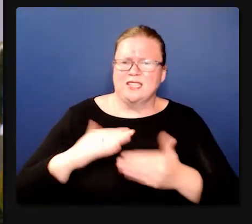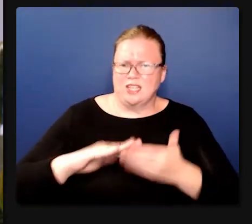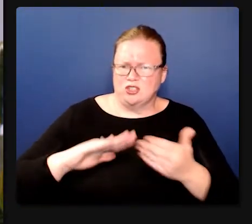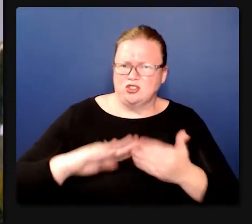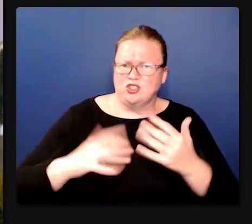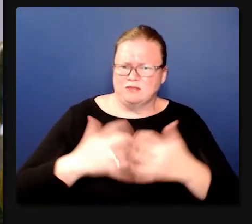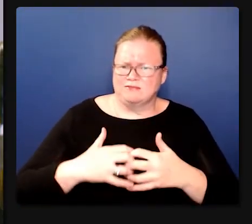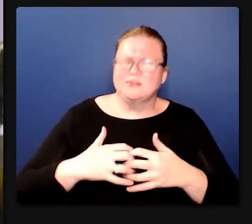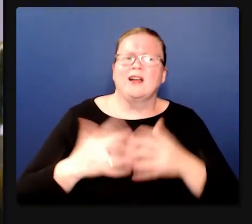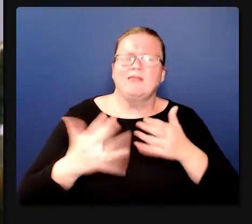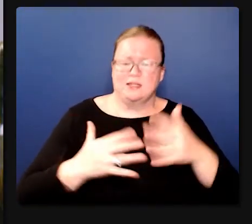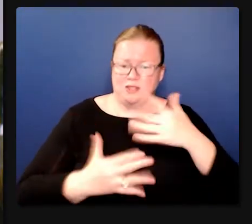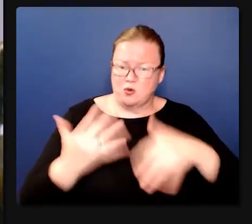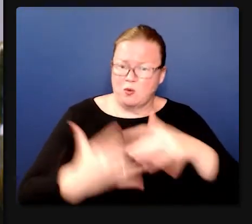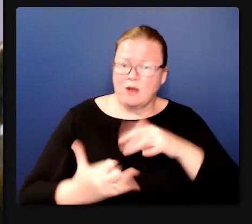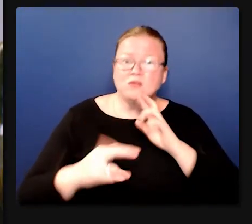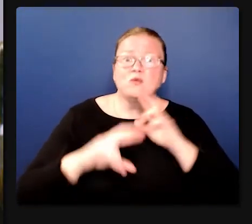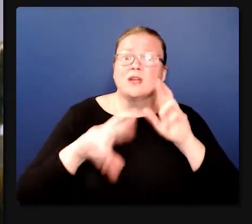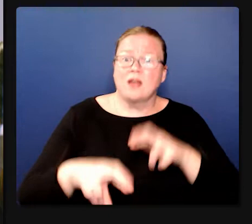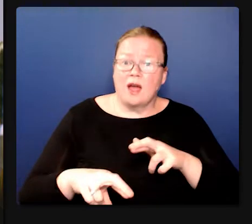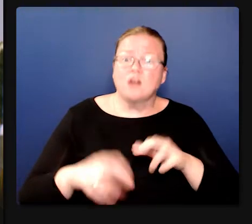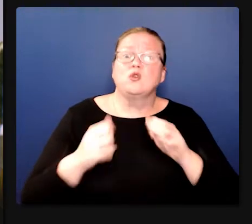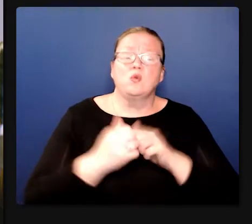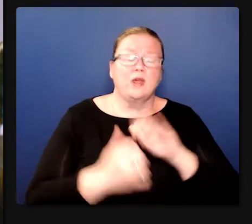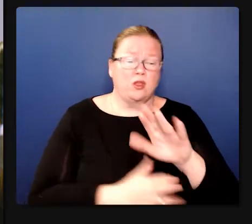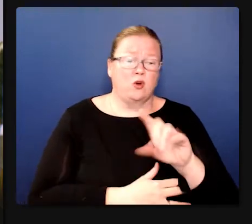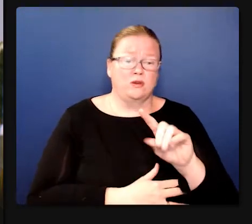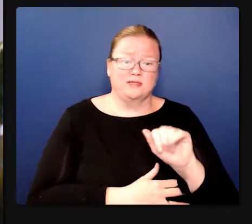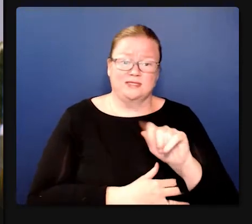that lets you interact and react with your data in real time.